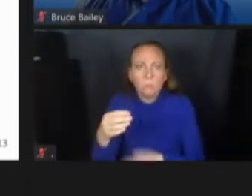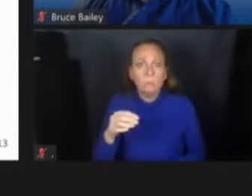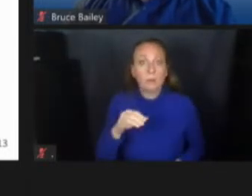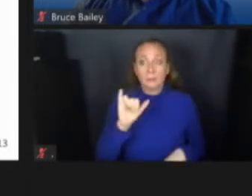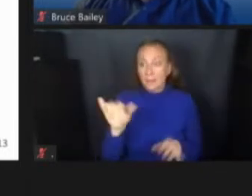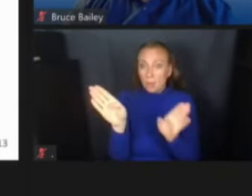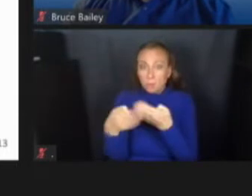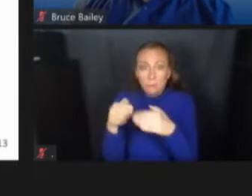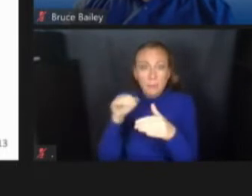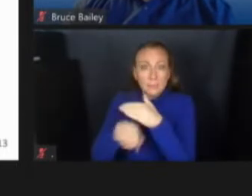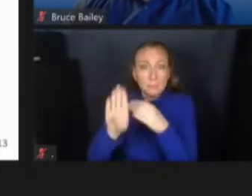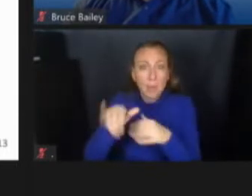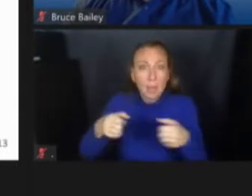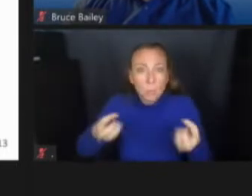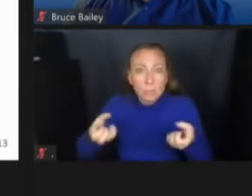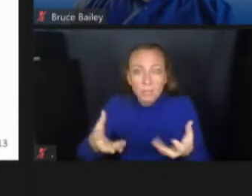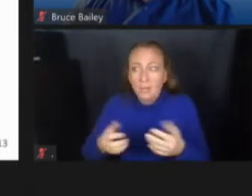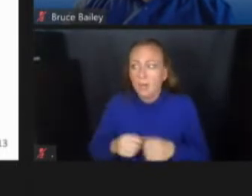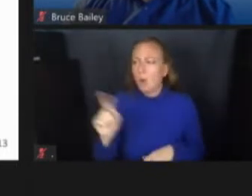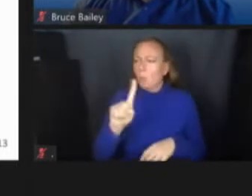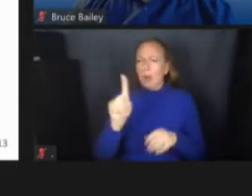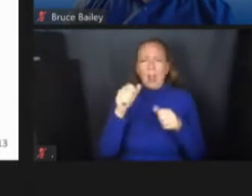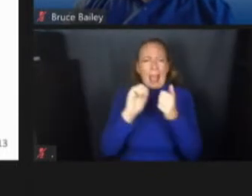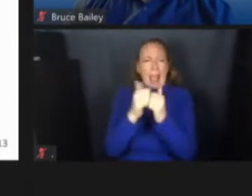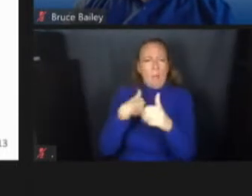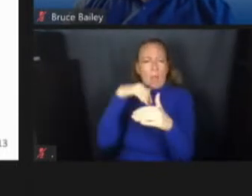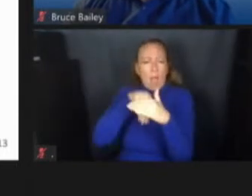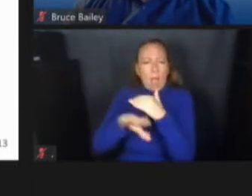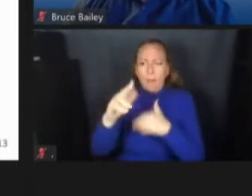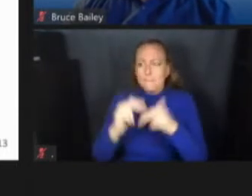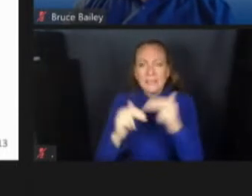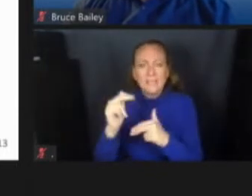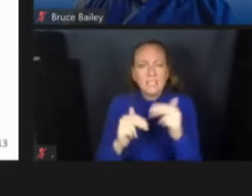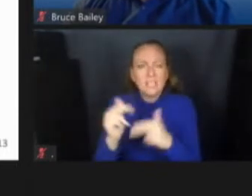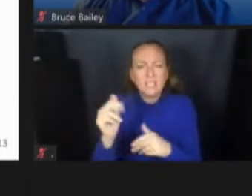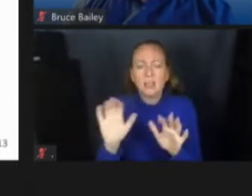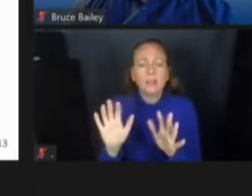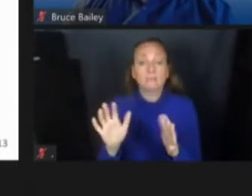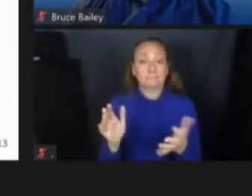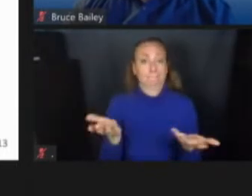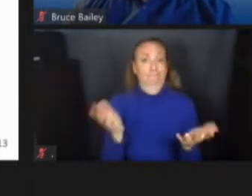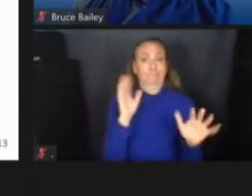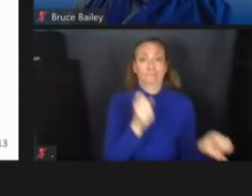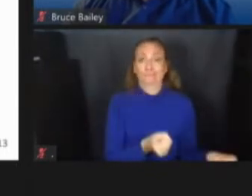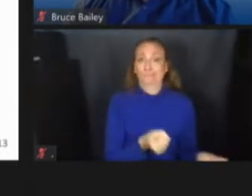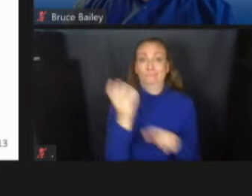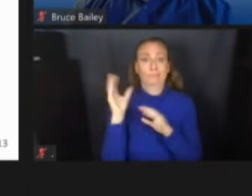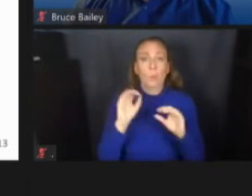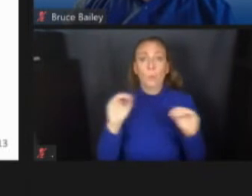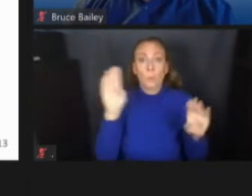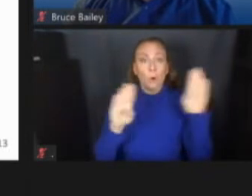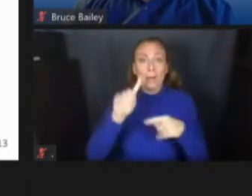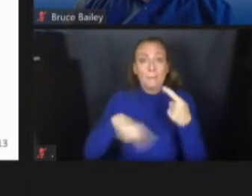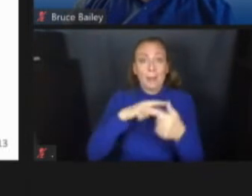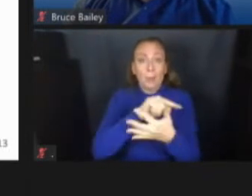or where the accessible entrance to get into the building is. Since everyone is attending the virtual meeting